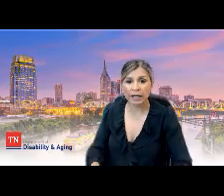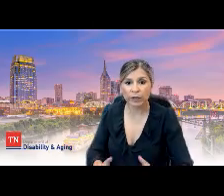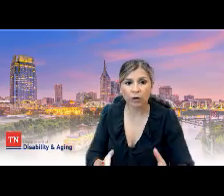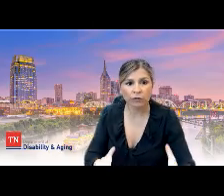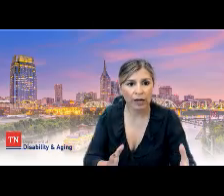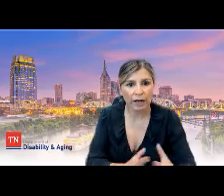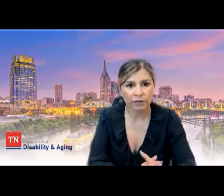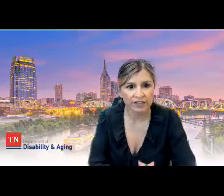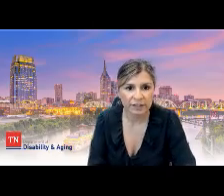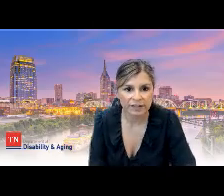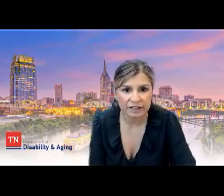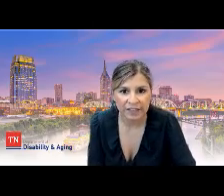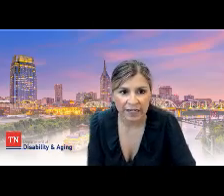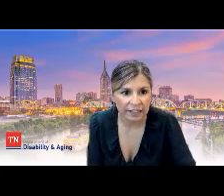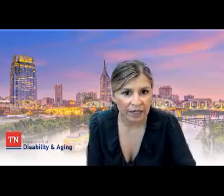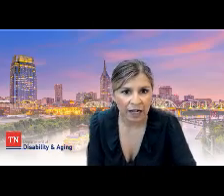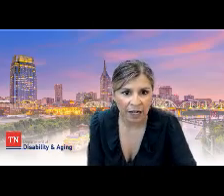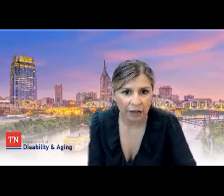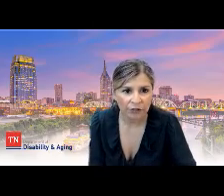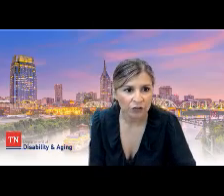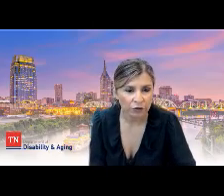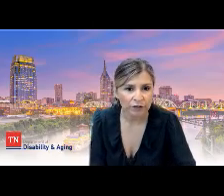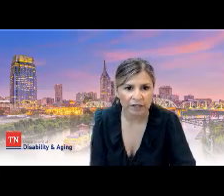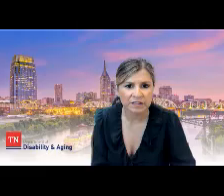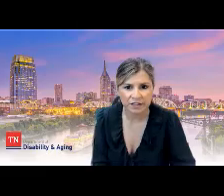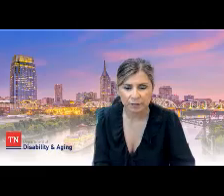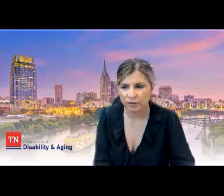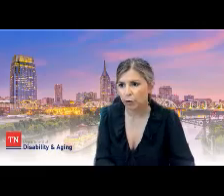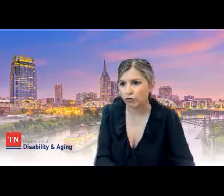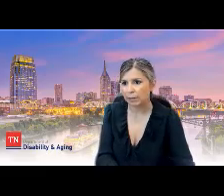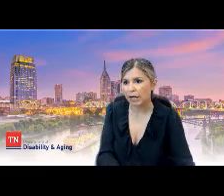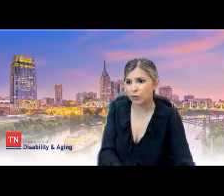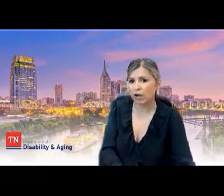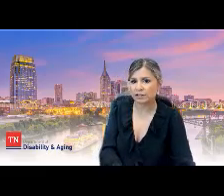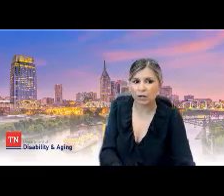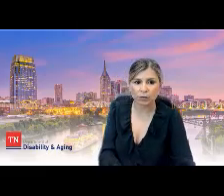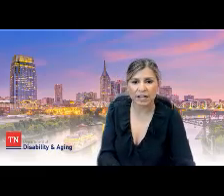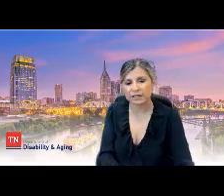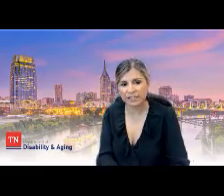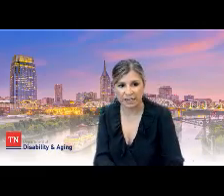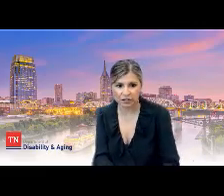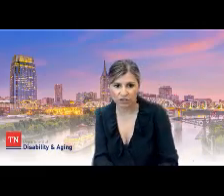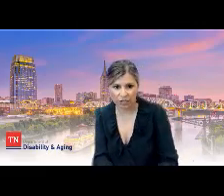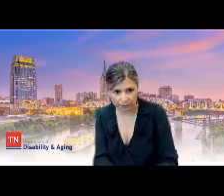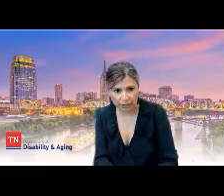OK. We also have the Tennessee State Health Insurance Assistance Program, otherwise known as TN SHIP.